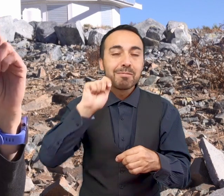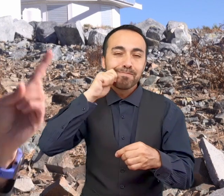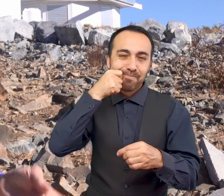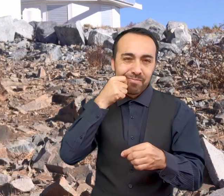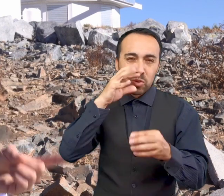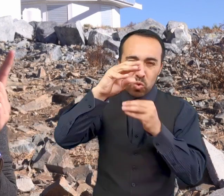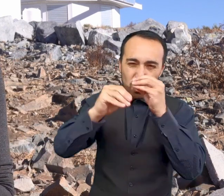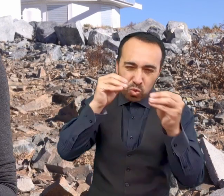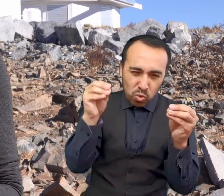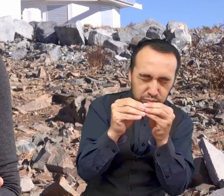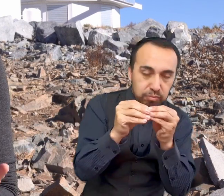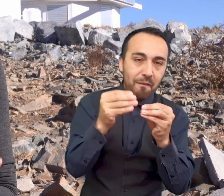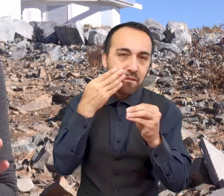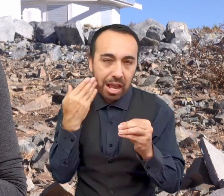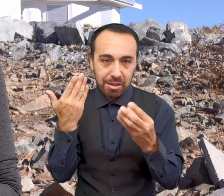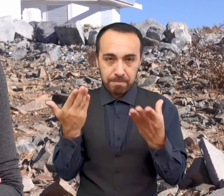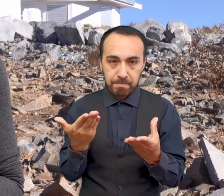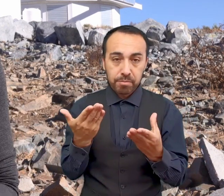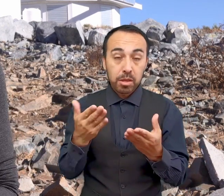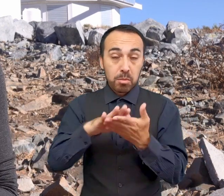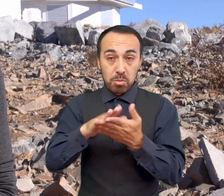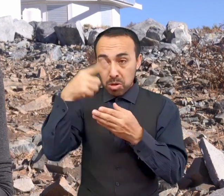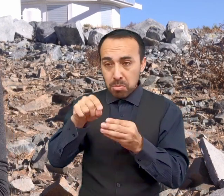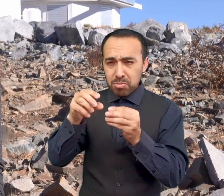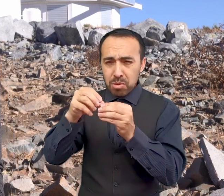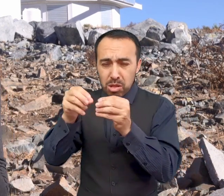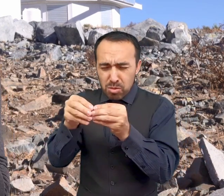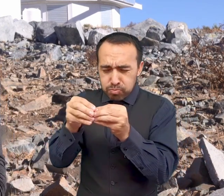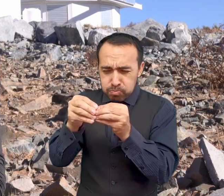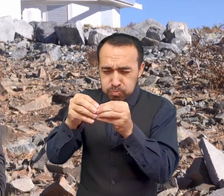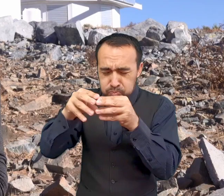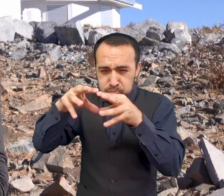On the other hand, in the case of stars larger than 8 solar masses, the shrinking core